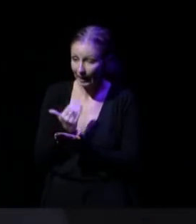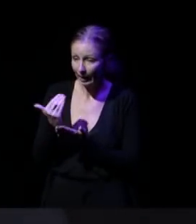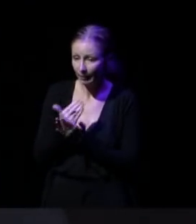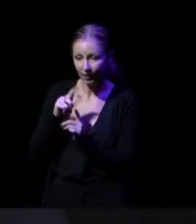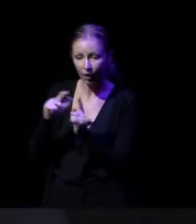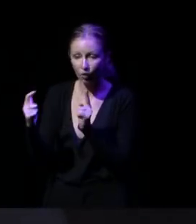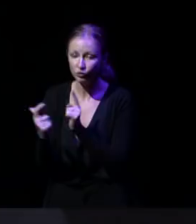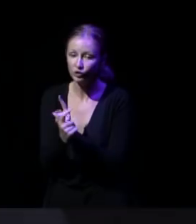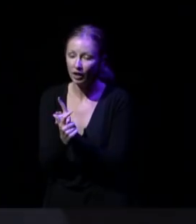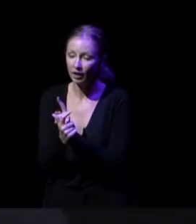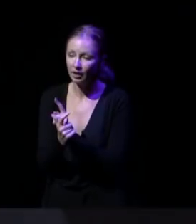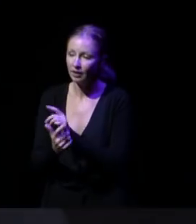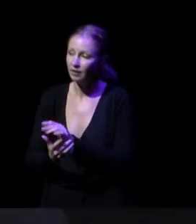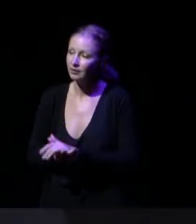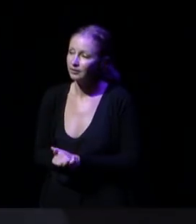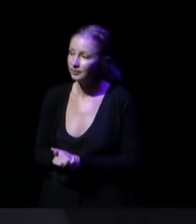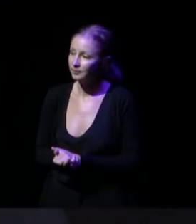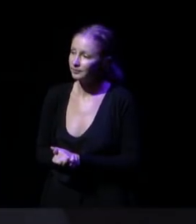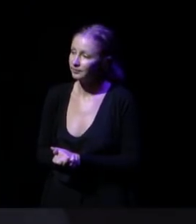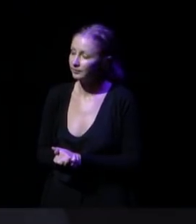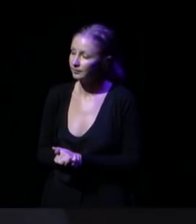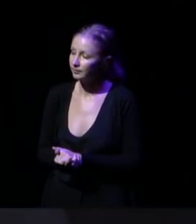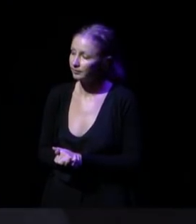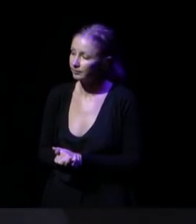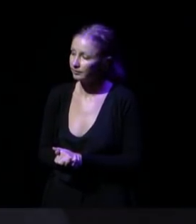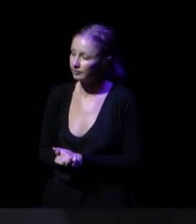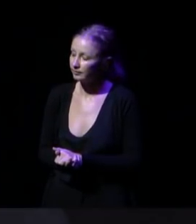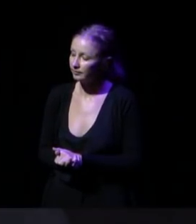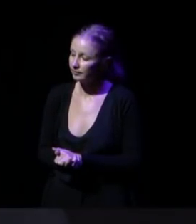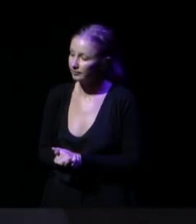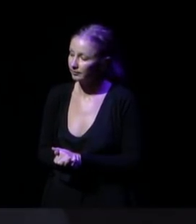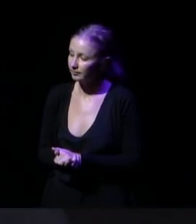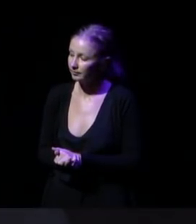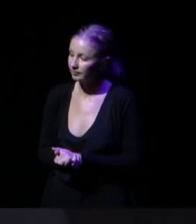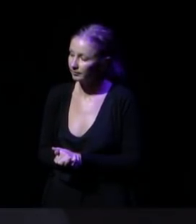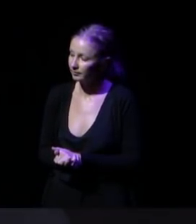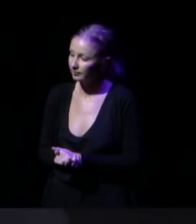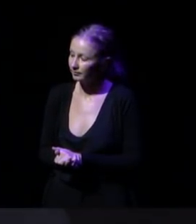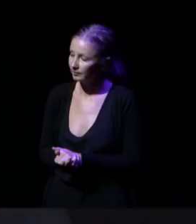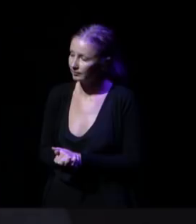the keepers of, you know, all that is precious and regenerative.